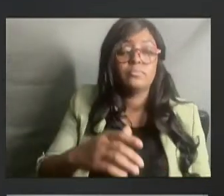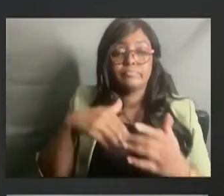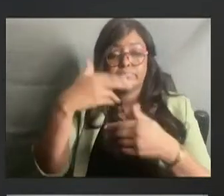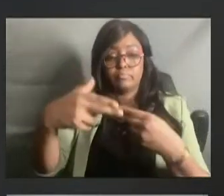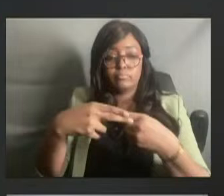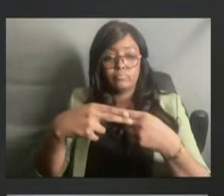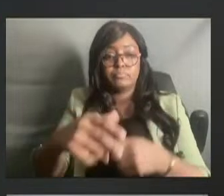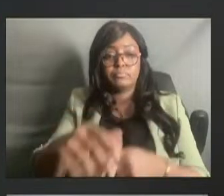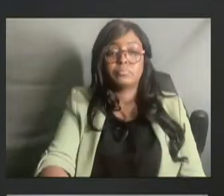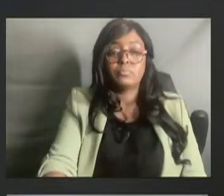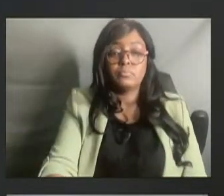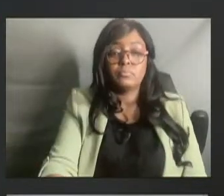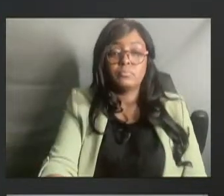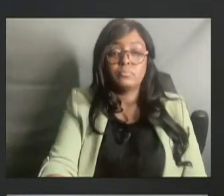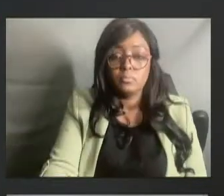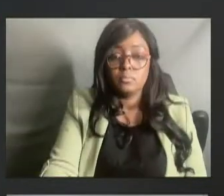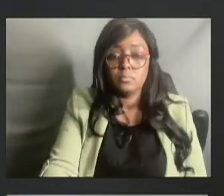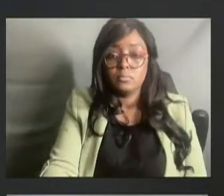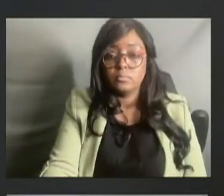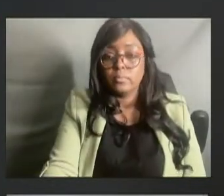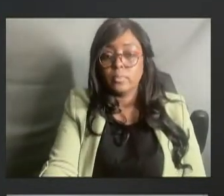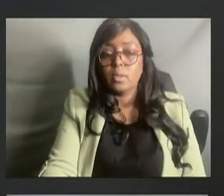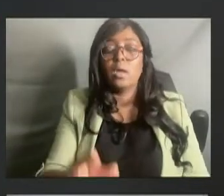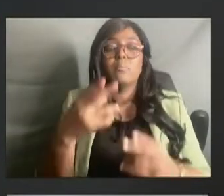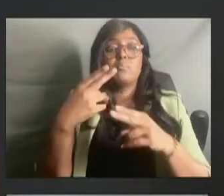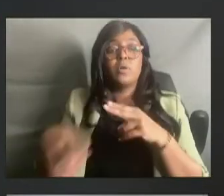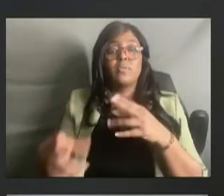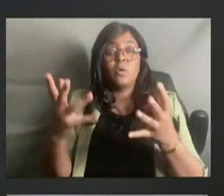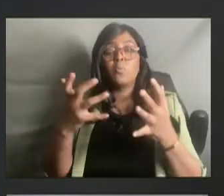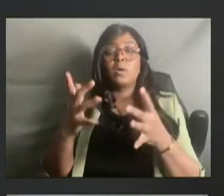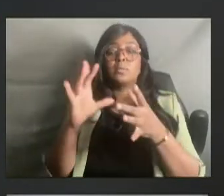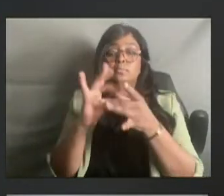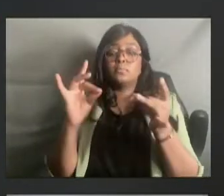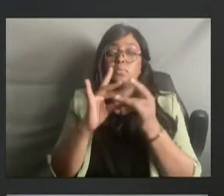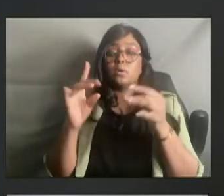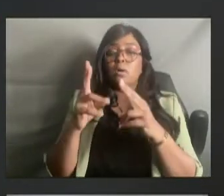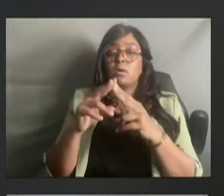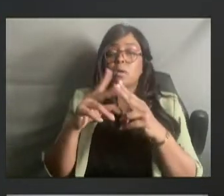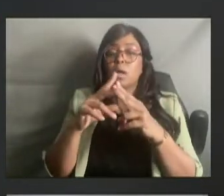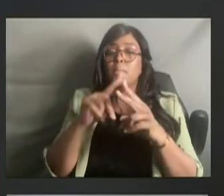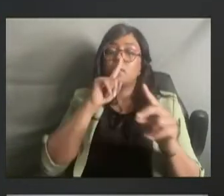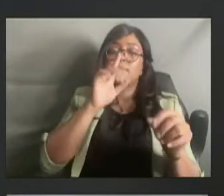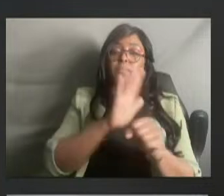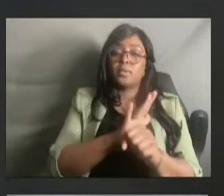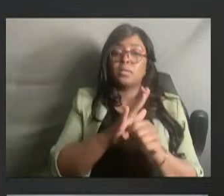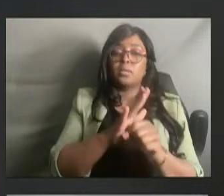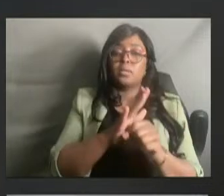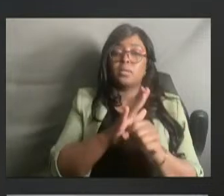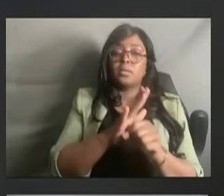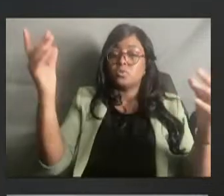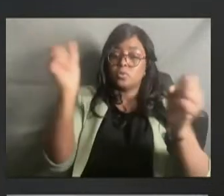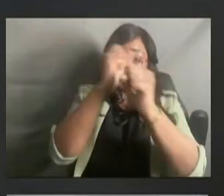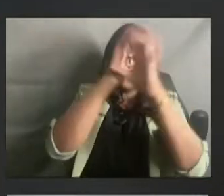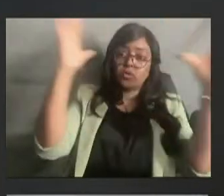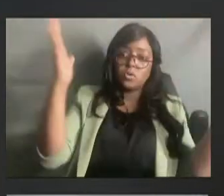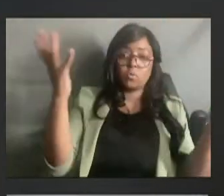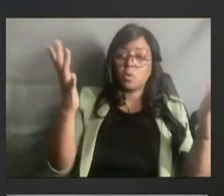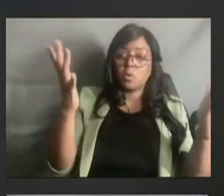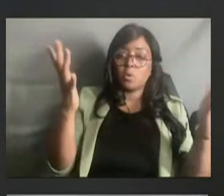that's that's not correct or false. Next slide please. Very briefly I want to talk about a